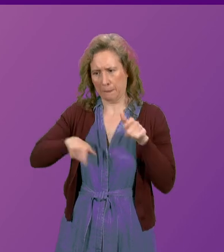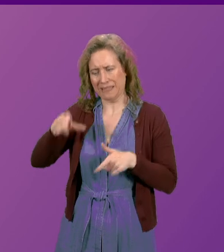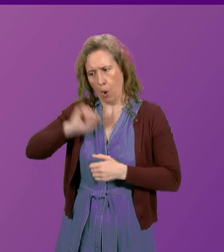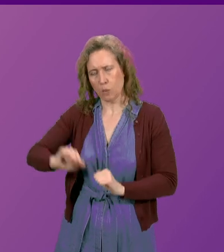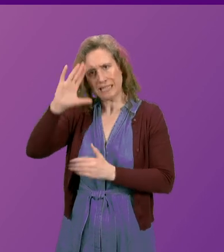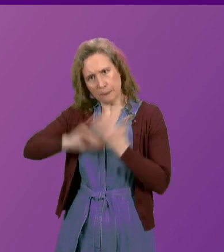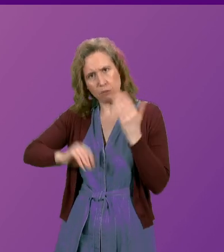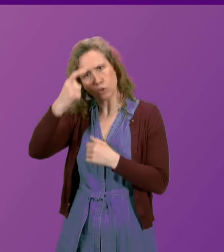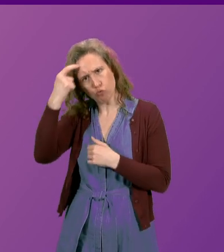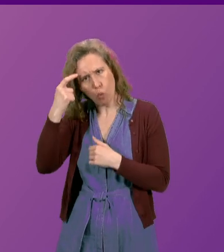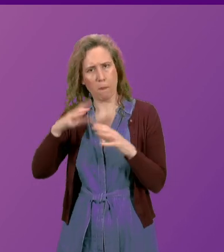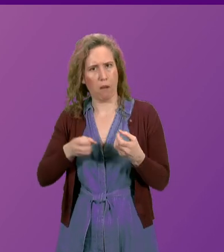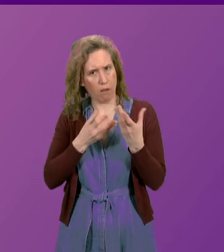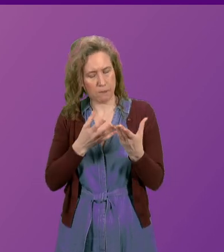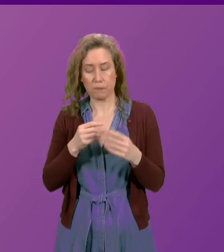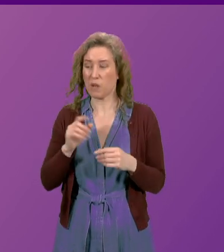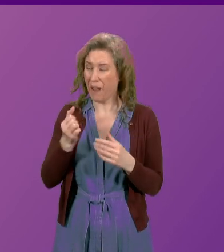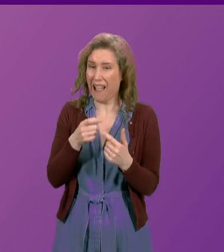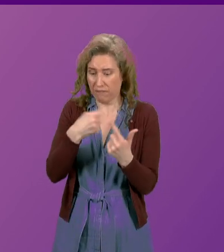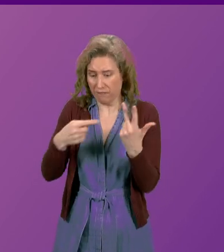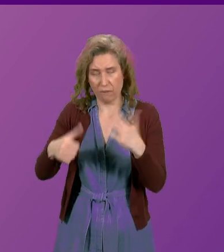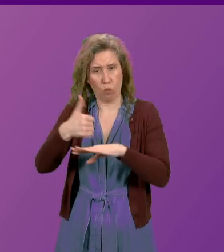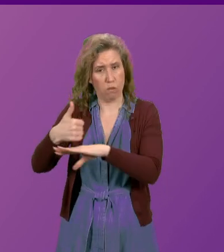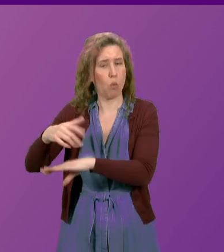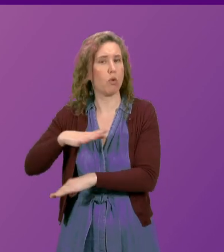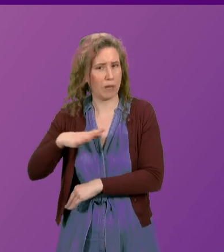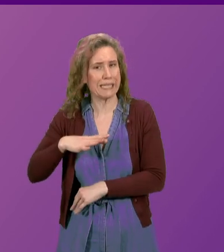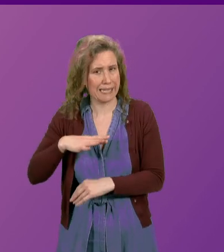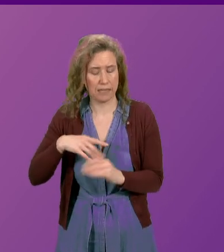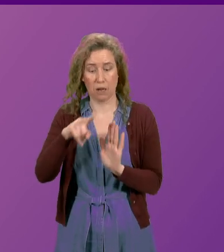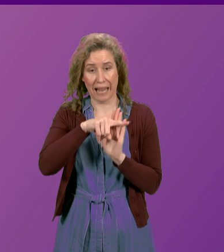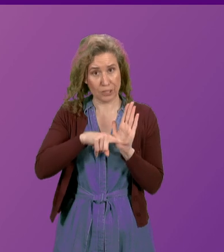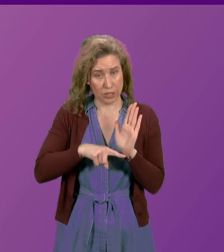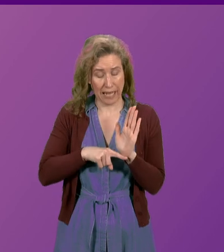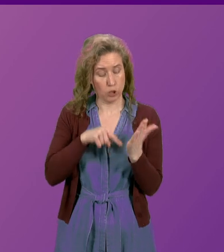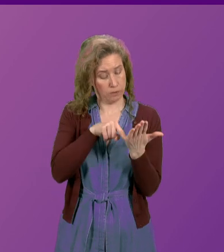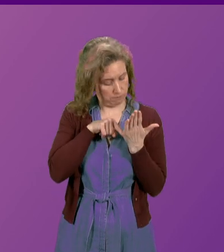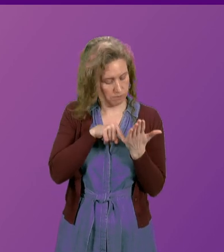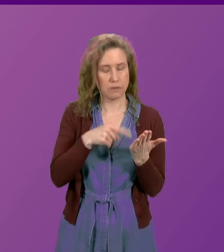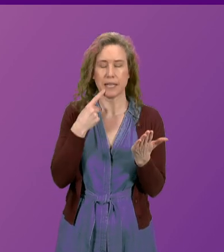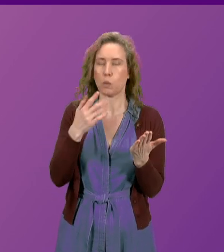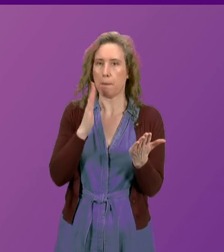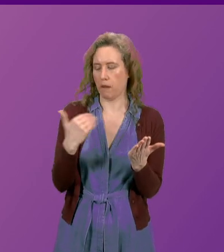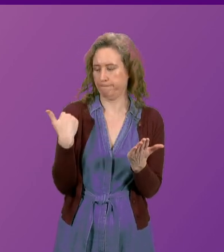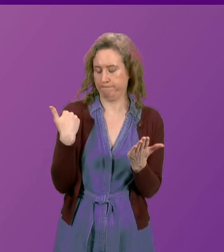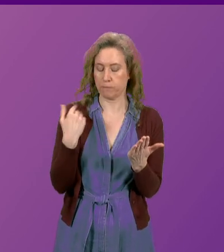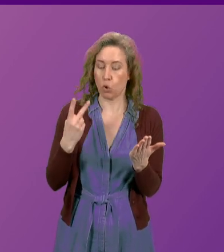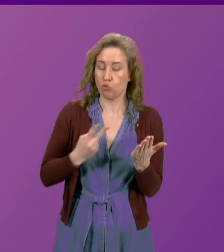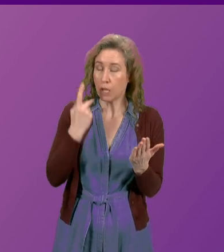A range of measures are in place already. The bill prompts us to reconsider and review whether they